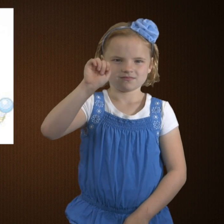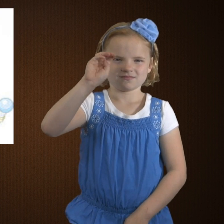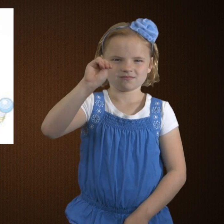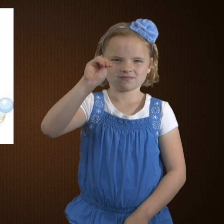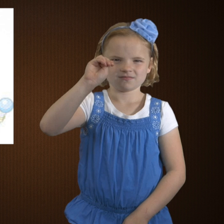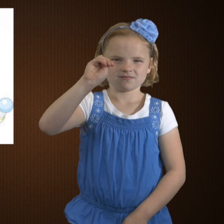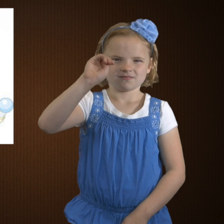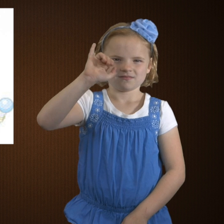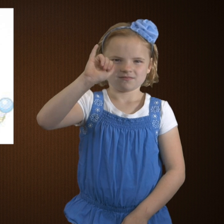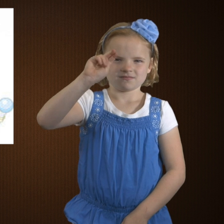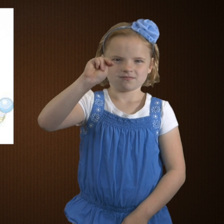Dreaming